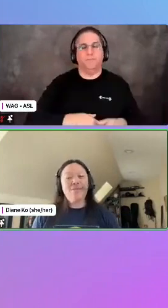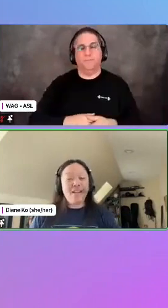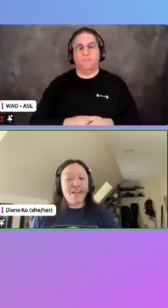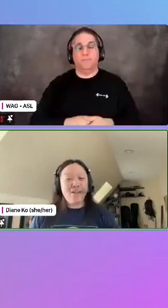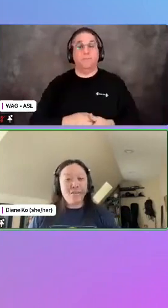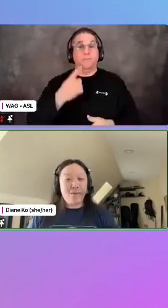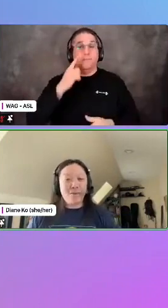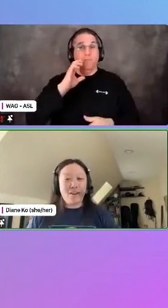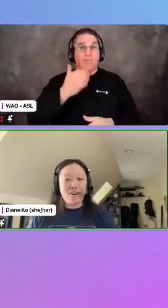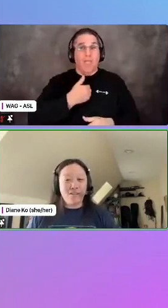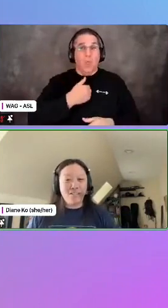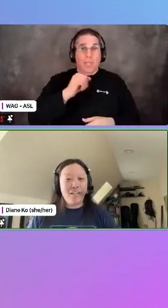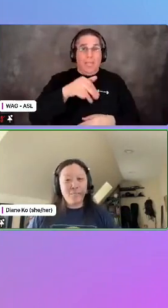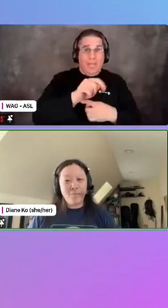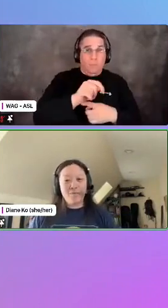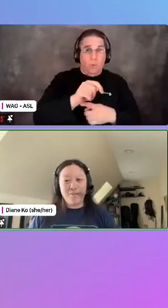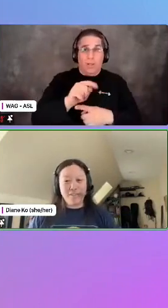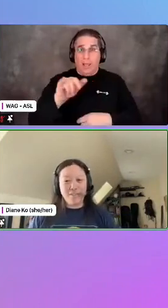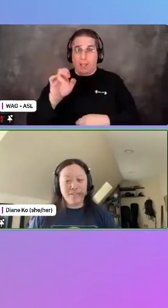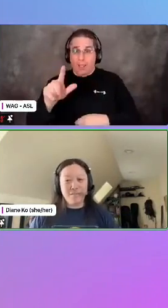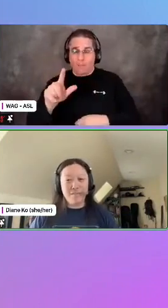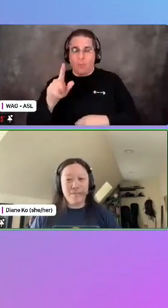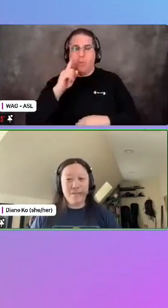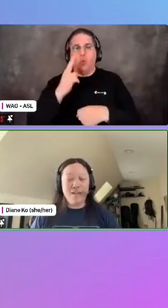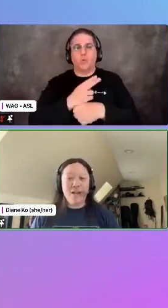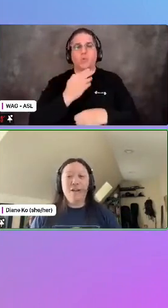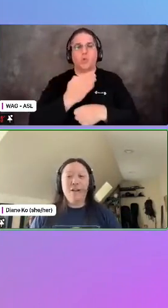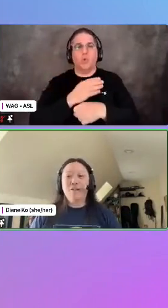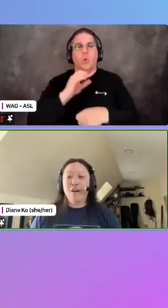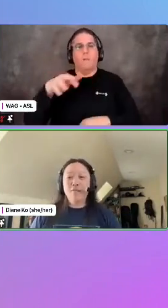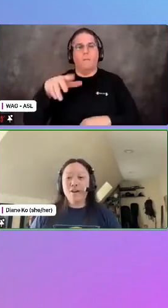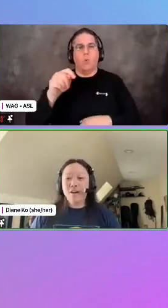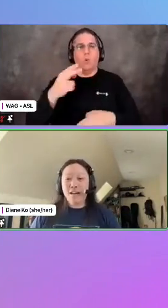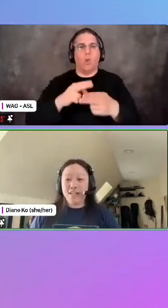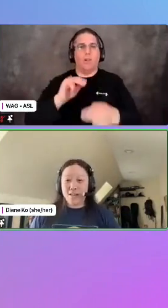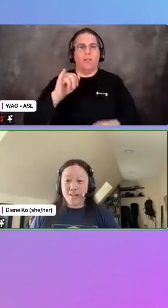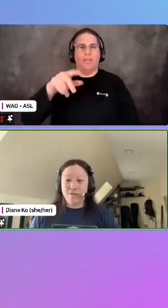. Also disclaimer, none of the code I am sharing is production ready code. Many cases, I'm sort of hand waving